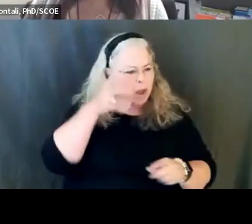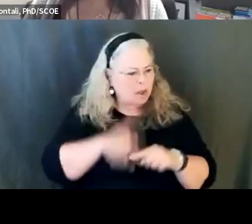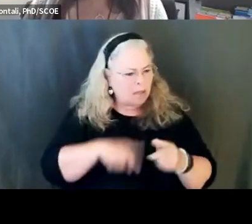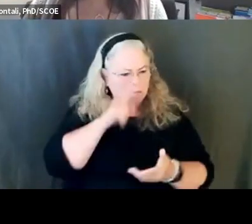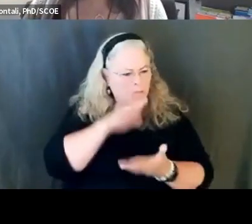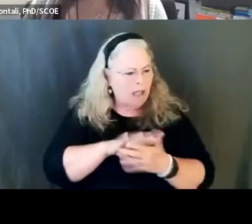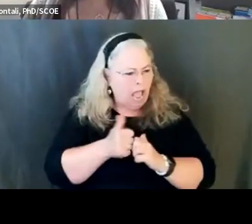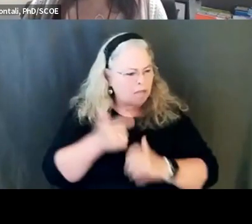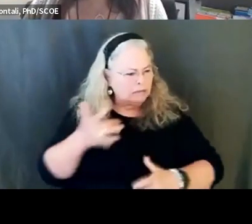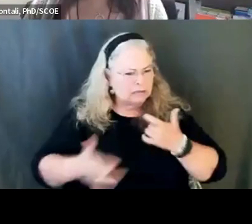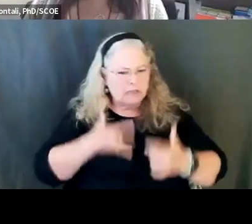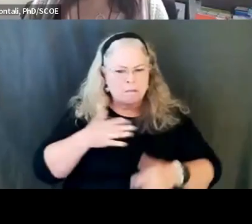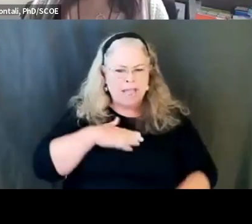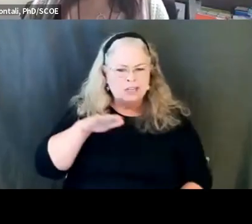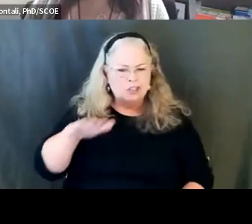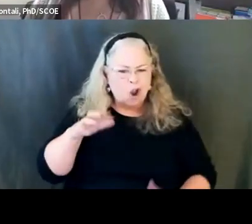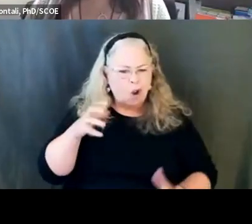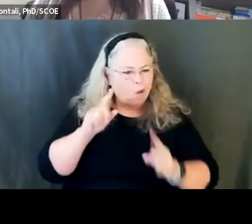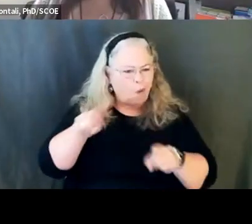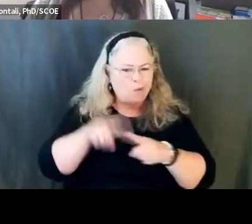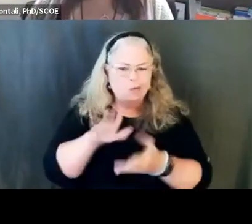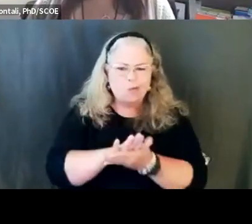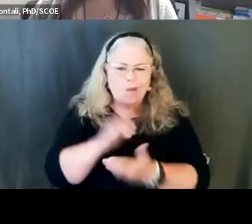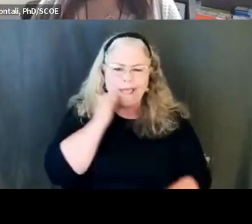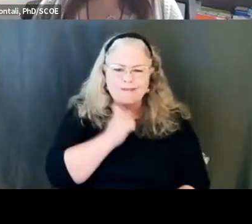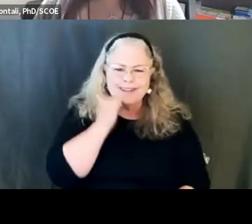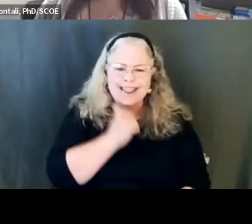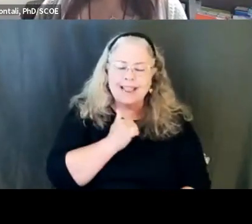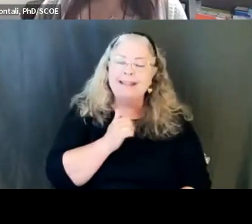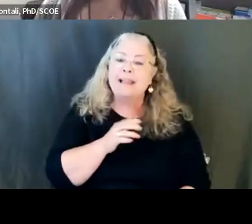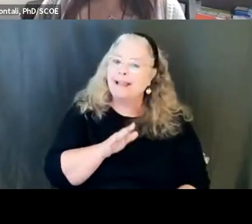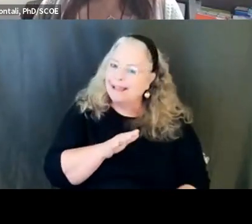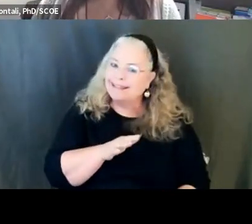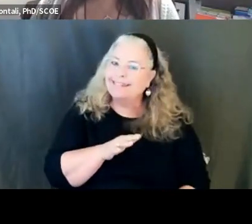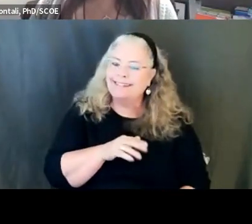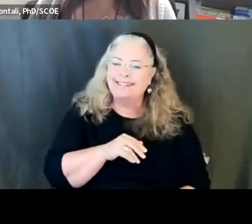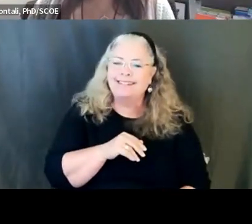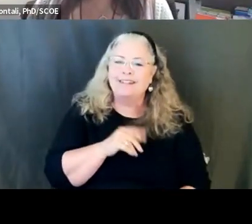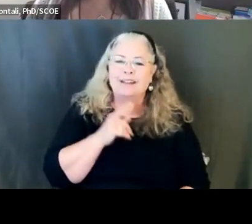excited my child is to wants to come to school every day.” But I think also Mr. Mckinley gets